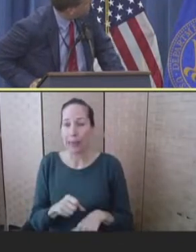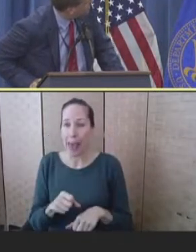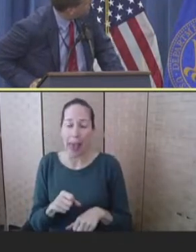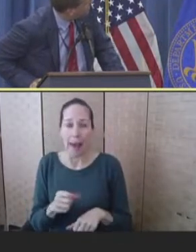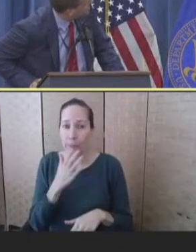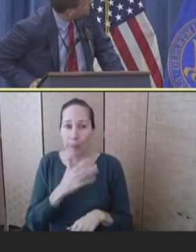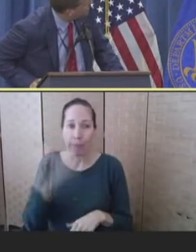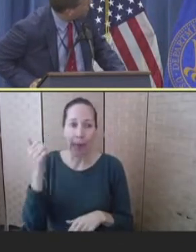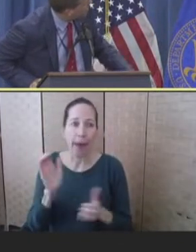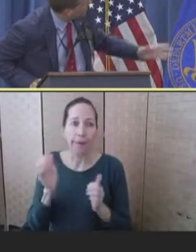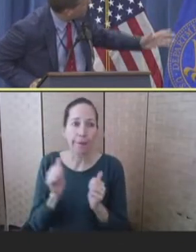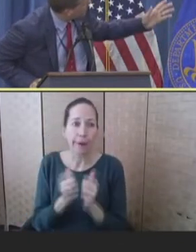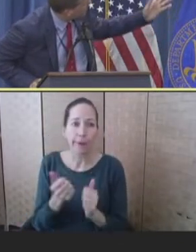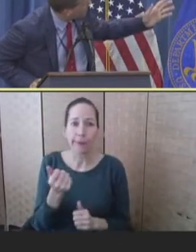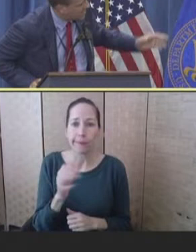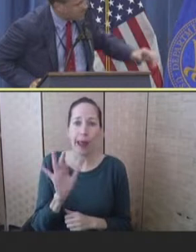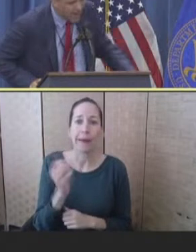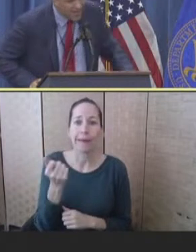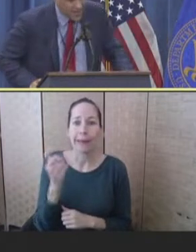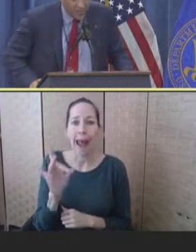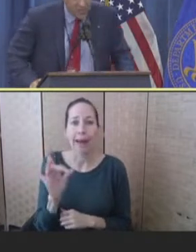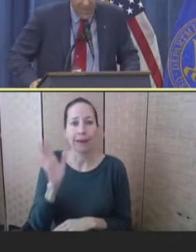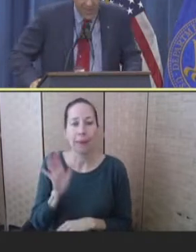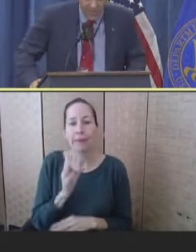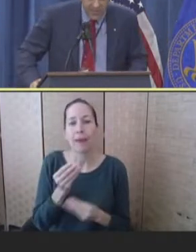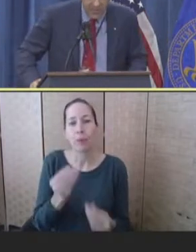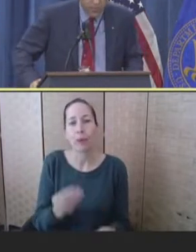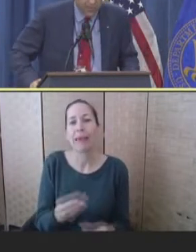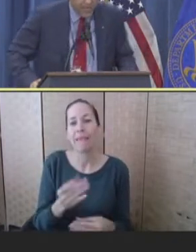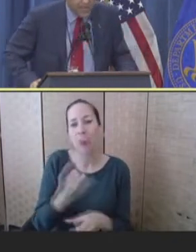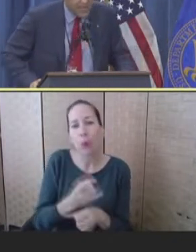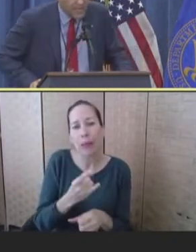influenza depo where they were giving whiskey, brandy, or stout as the treatment.